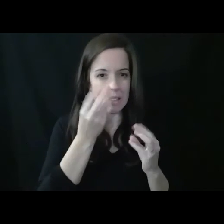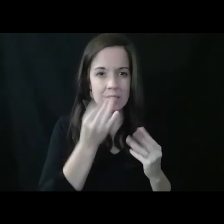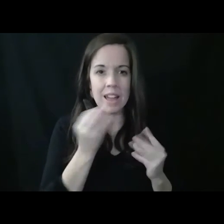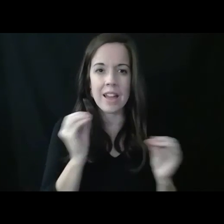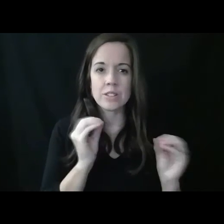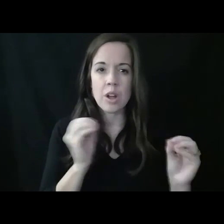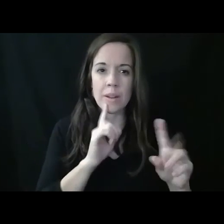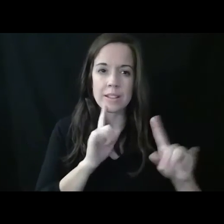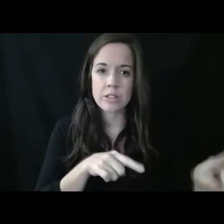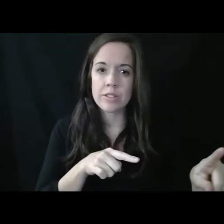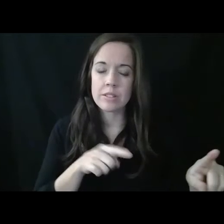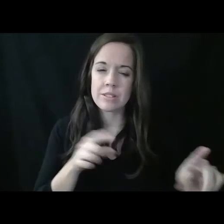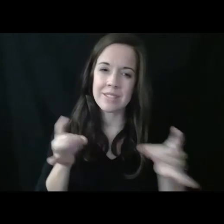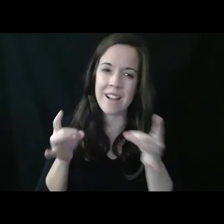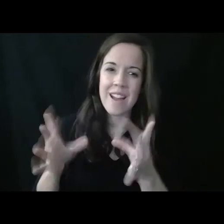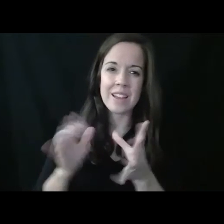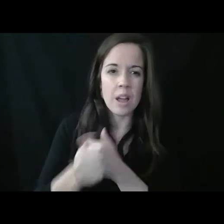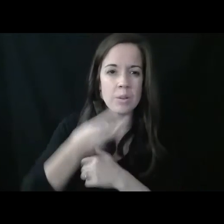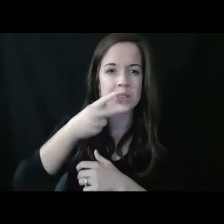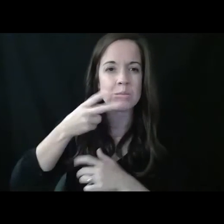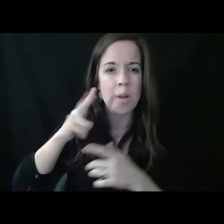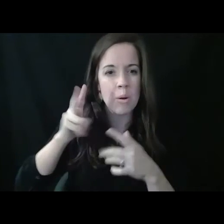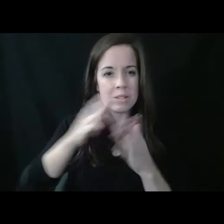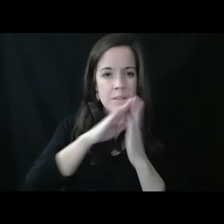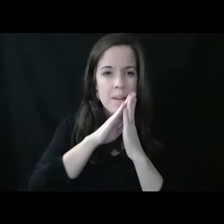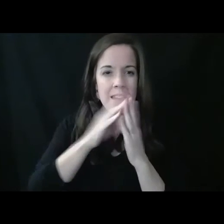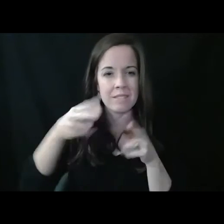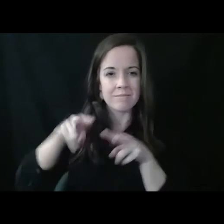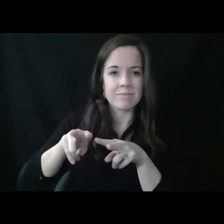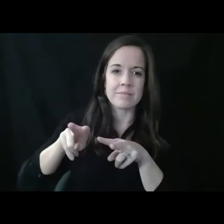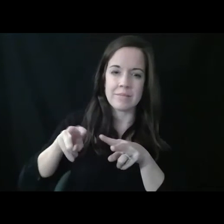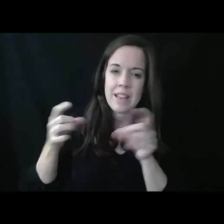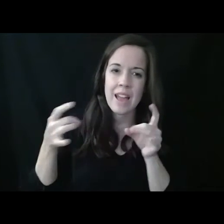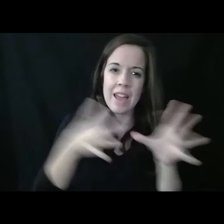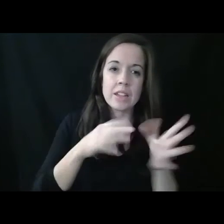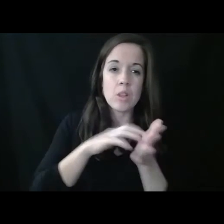I hated how he smoked in bed, hated the weakness he assumed I’d inherited for my sex.